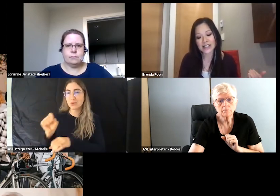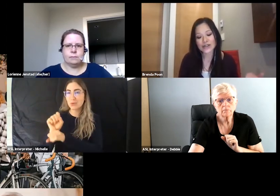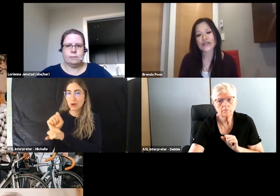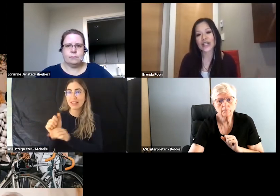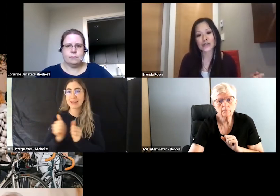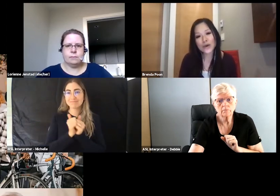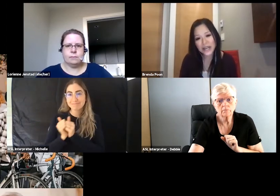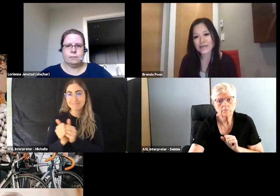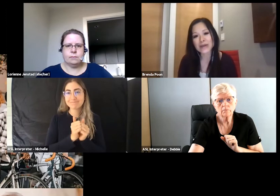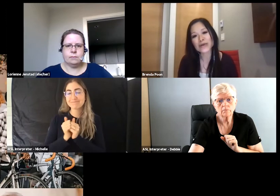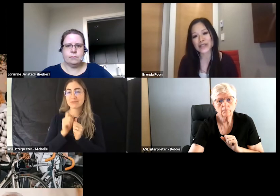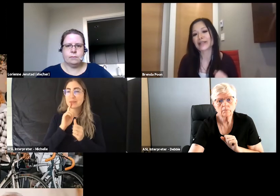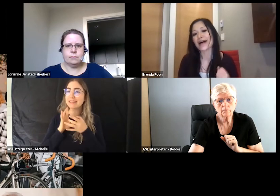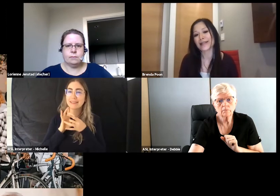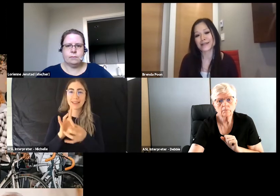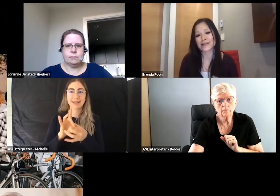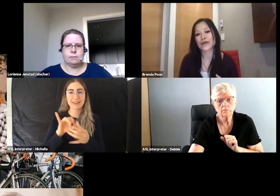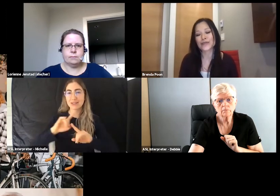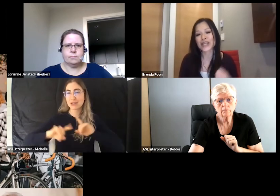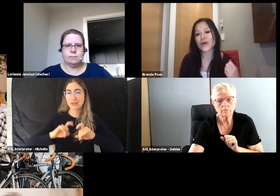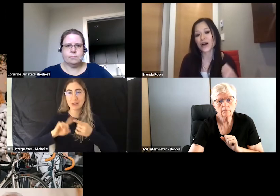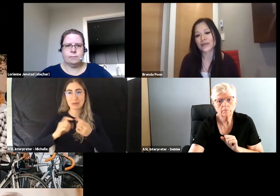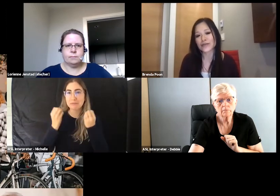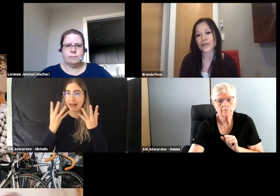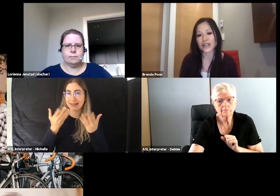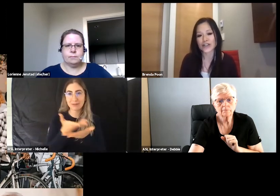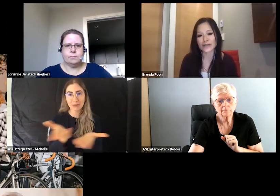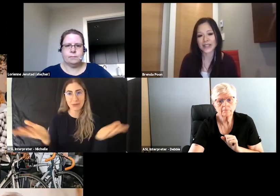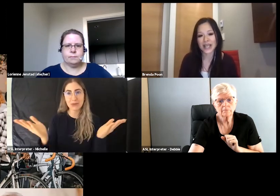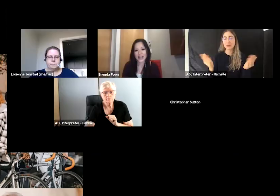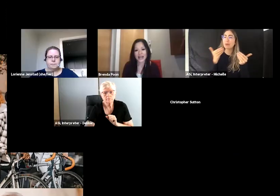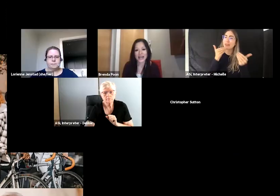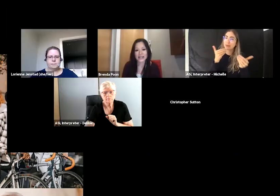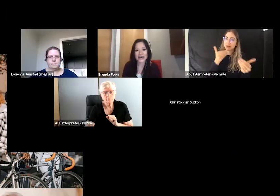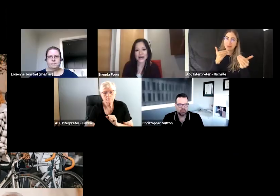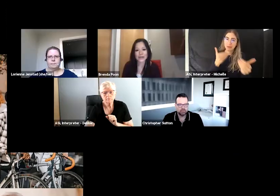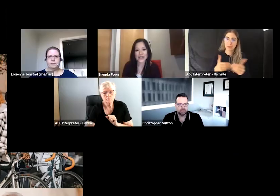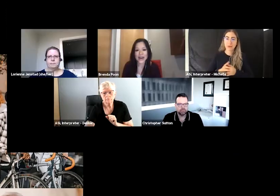OUR PARTNERS AND OUR MARKETING AND COMMUNICATION DEPARTMENT AT WAVEFRONT, A SPECIAL THANKS TO YAT AND JENNY FROM WAVEFRONT AND GORDANA FROM CHHA FOR WORKING TOGETHER WITH US AND REACHING OUT TO CONNECT THE SURVEY